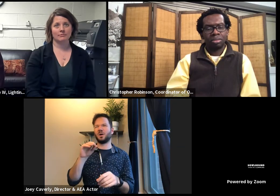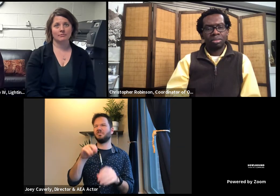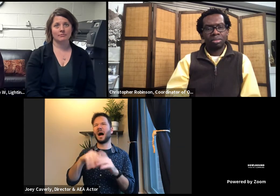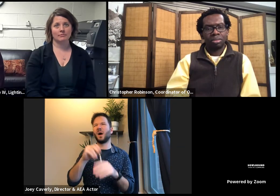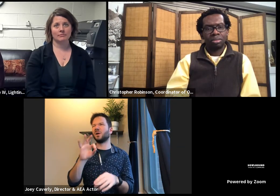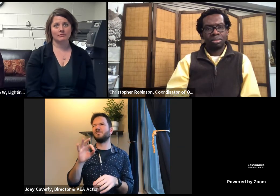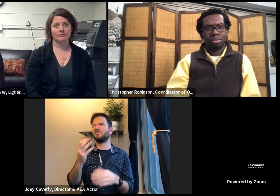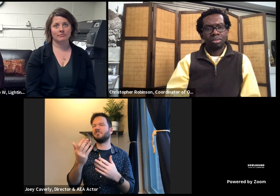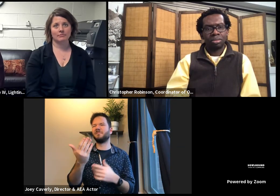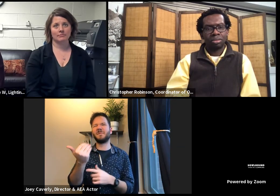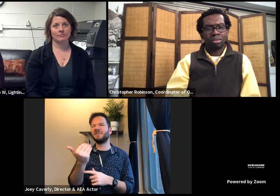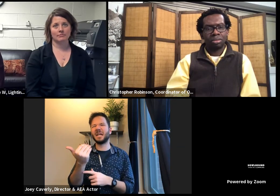creative collaborative process,